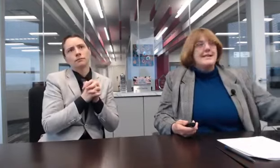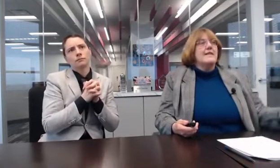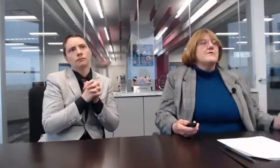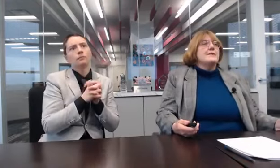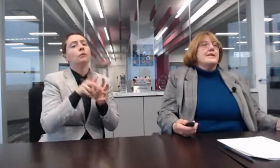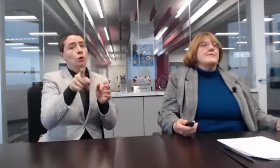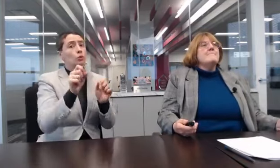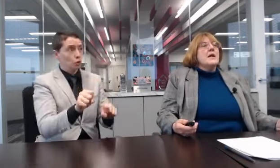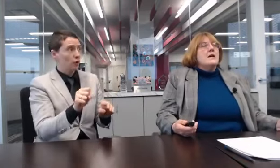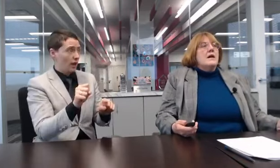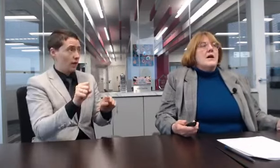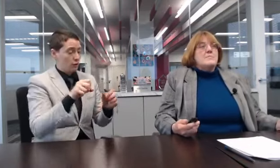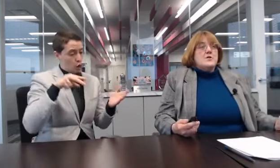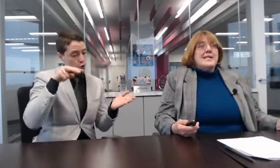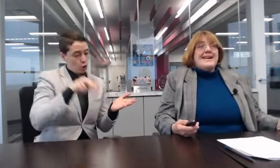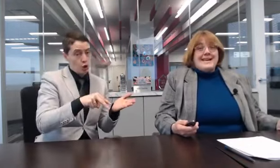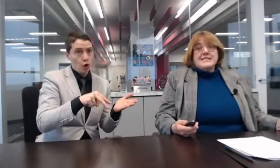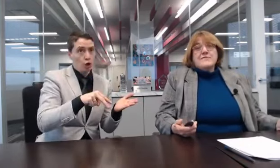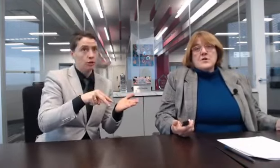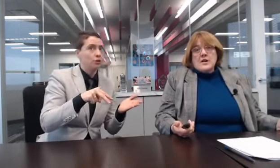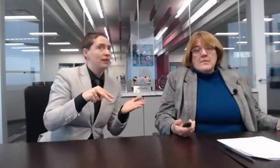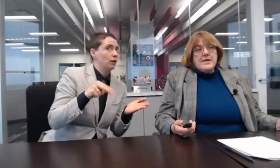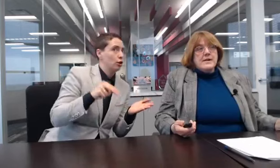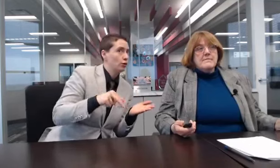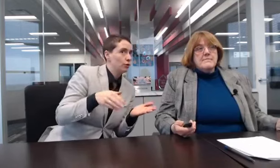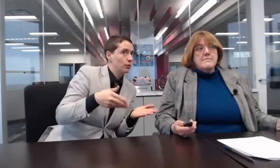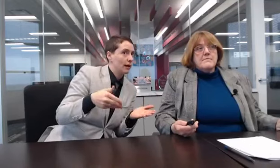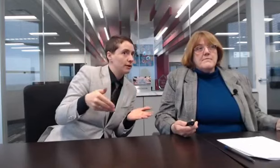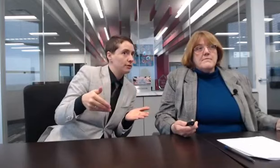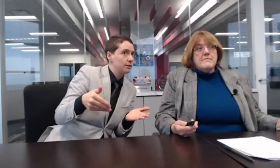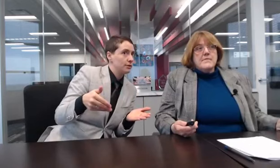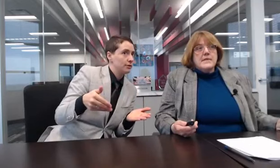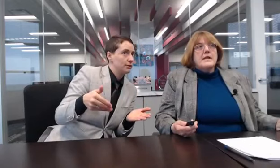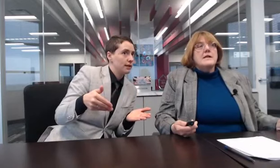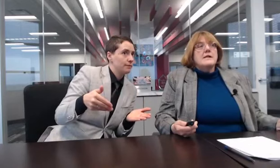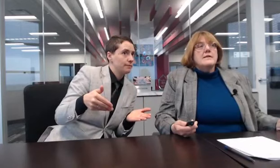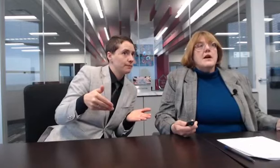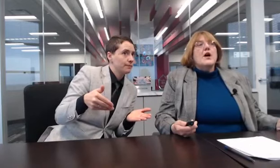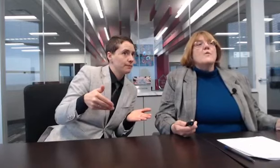I gave you in there? You can ask for a copy-- (muffled) Look through the back, is that what you said?